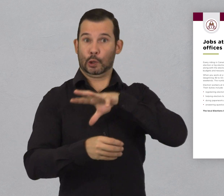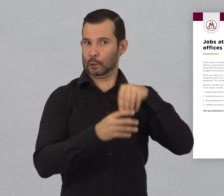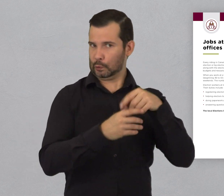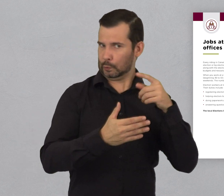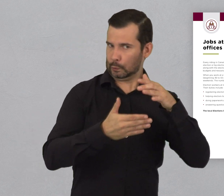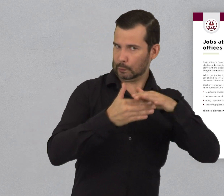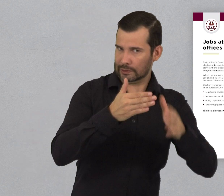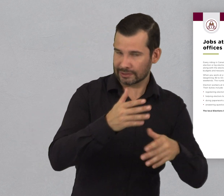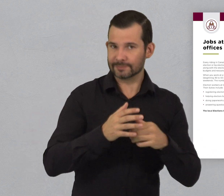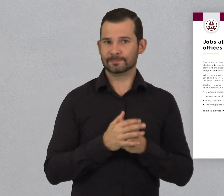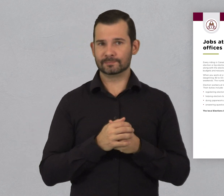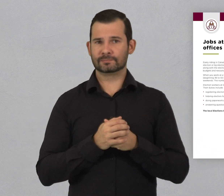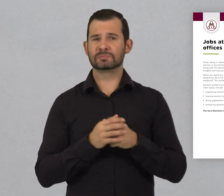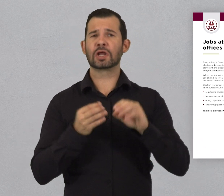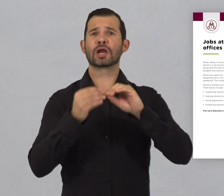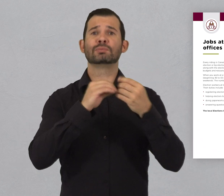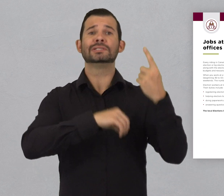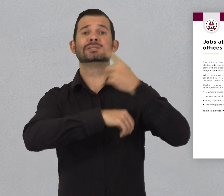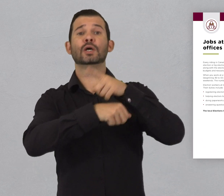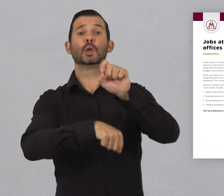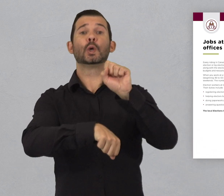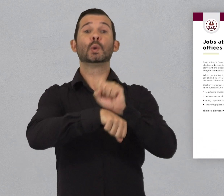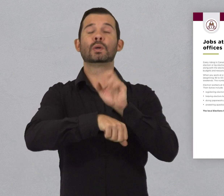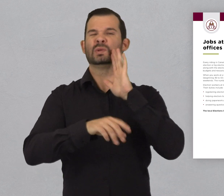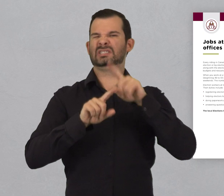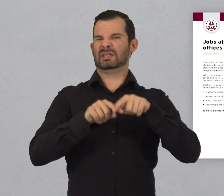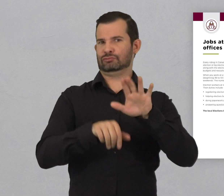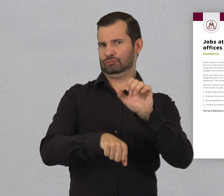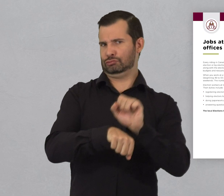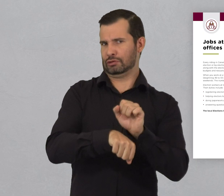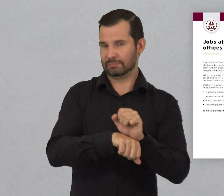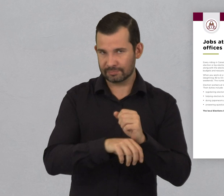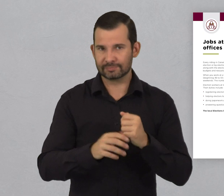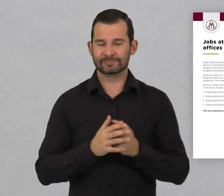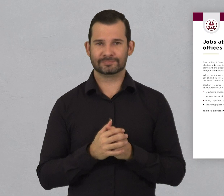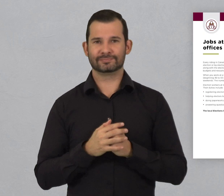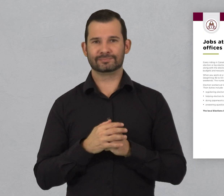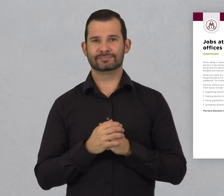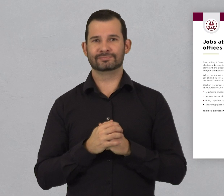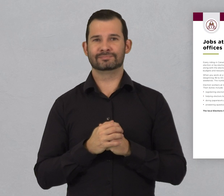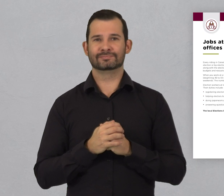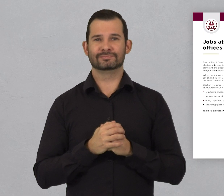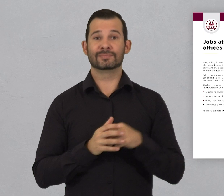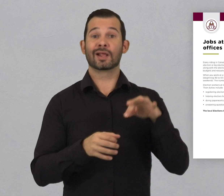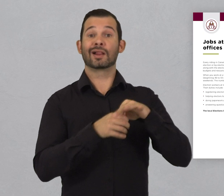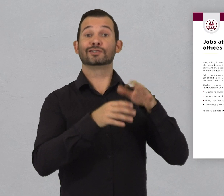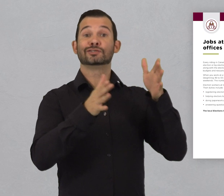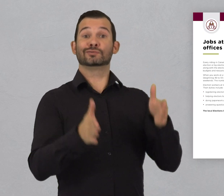hours a day, including weekends. The number of days you work will depend on the job.